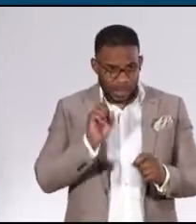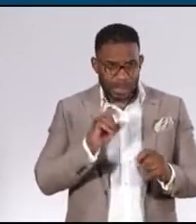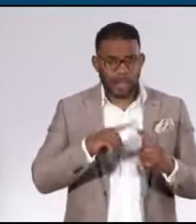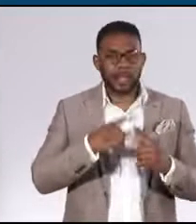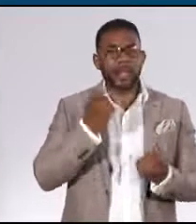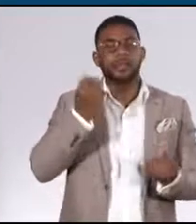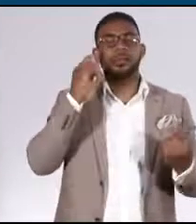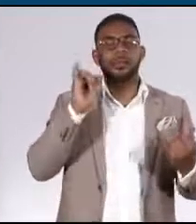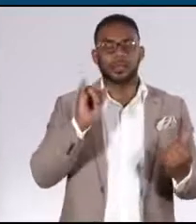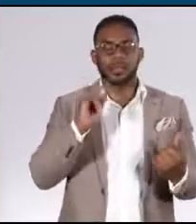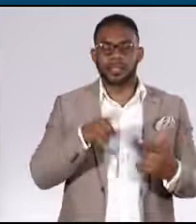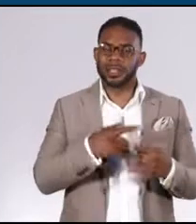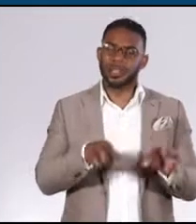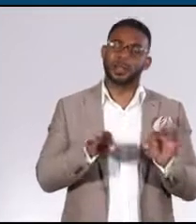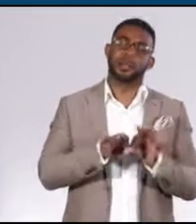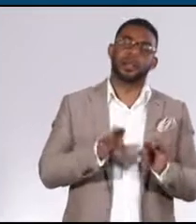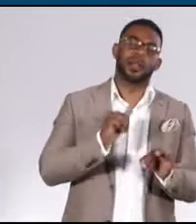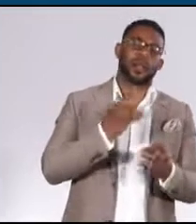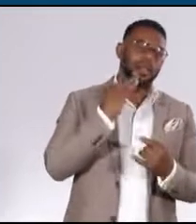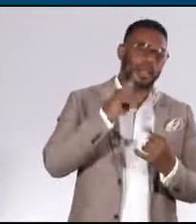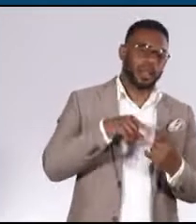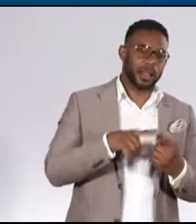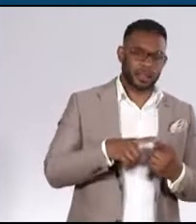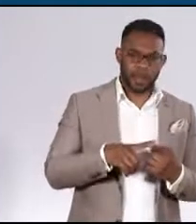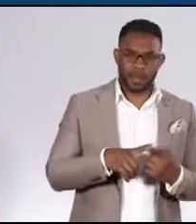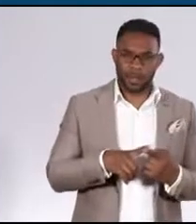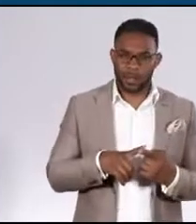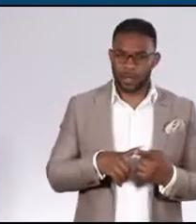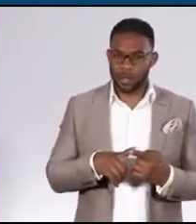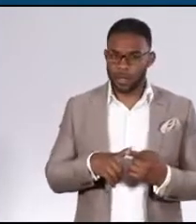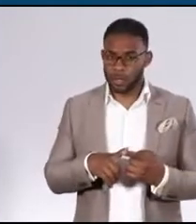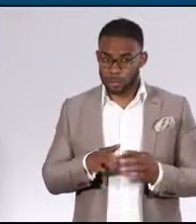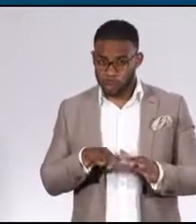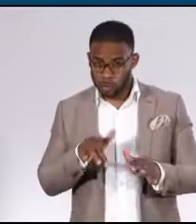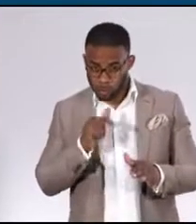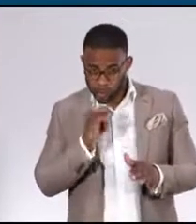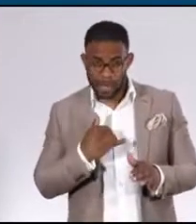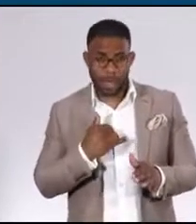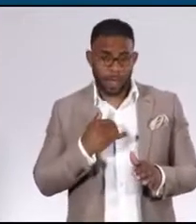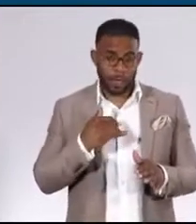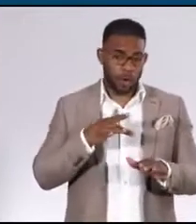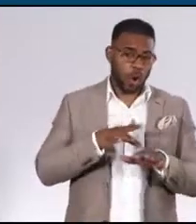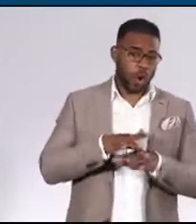And importantly, as we think, then about children who have early auditory deprivation, early auditory loss,